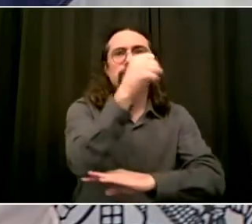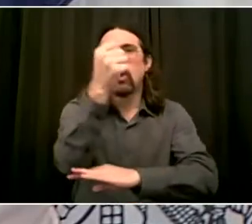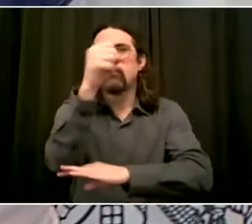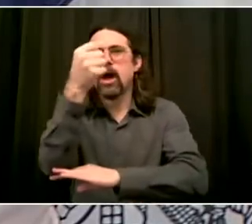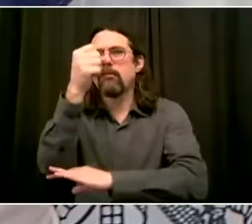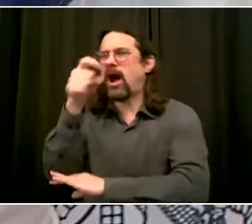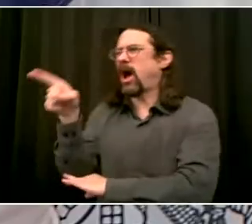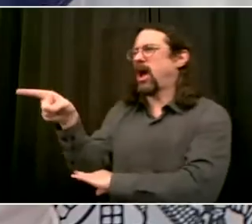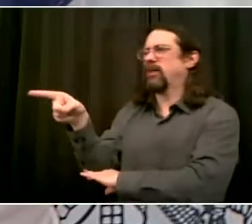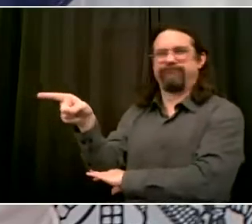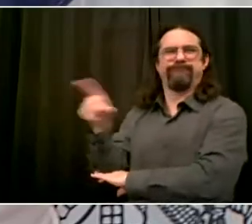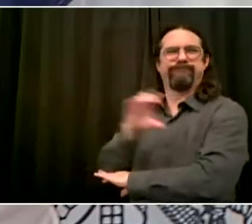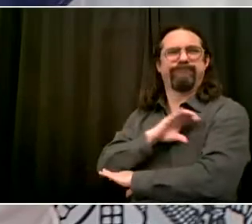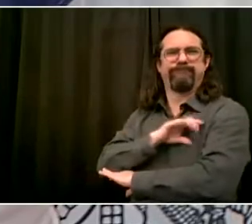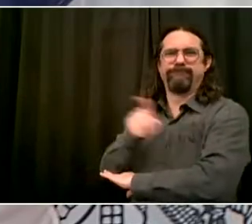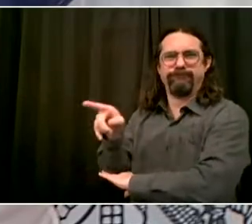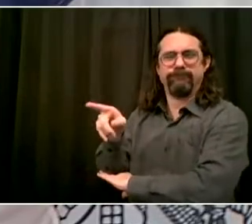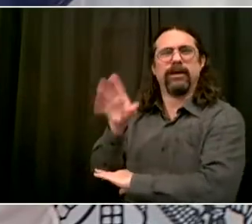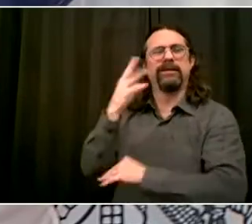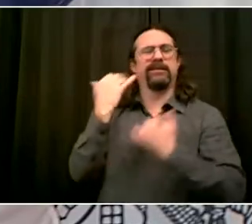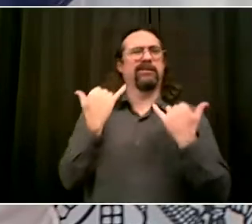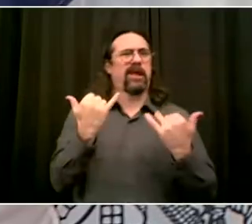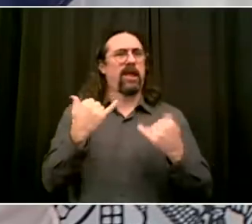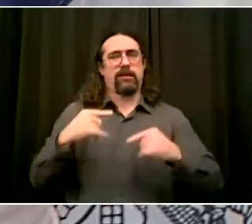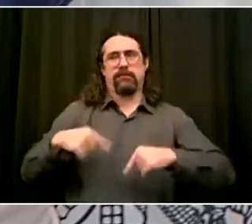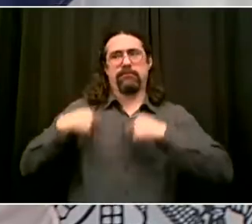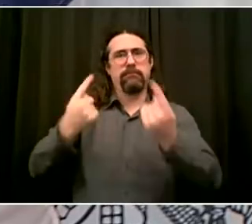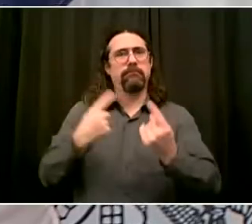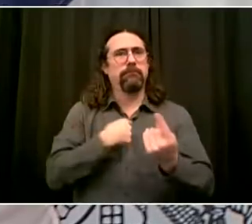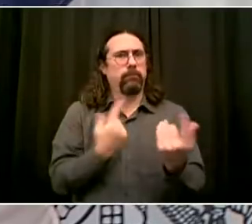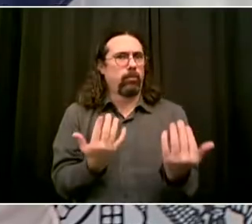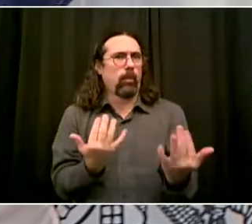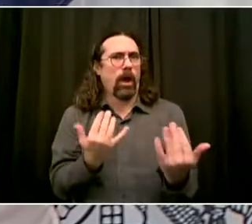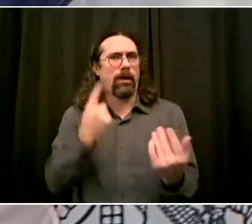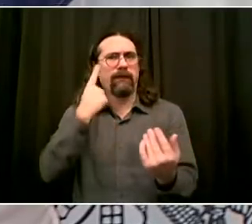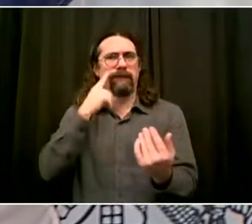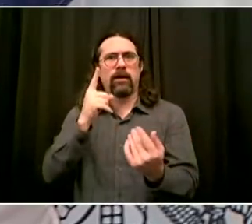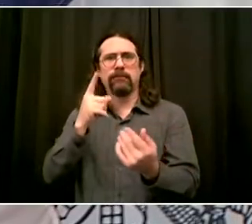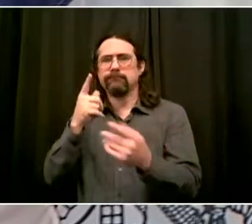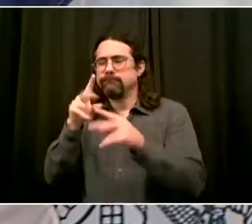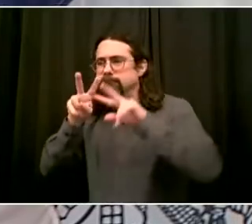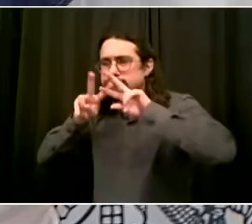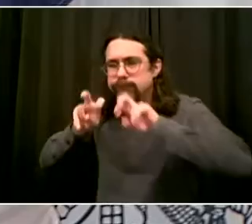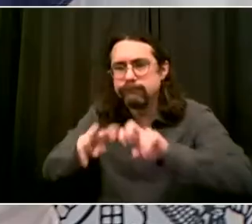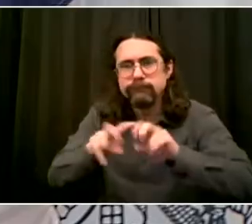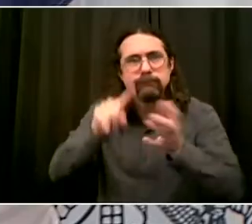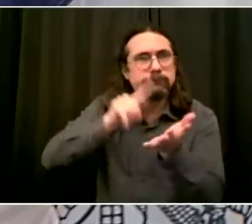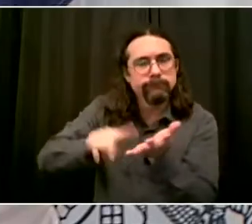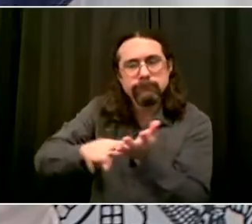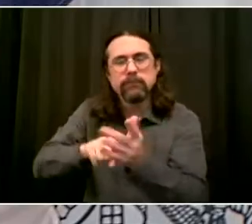EROPATATIONS AND INFORMATION COUNSEL ARERE BOTH WORKING ON EFFORTS. MY UNDERSTANDING IS IT WILL BE